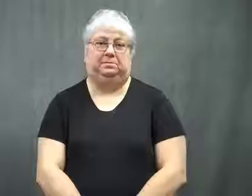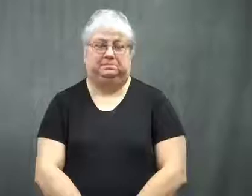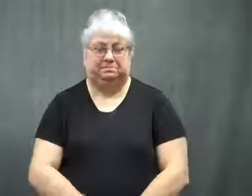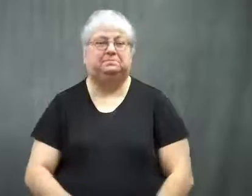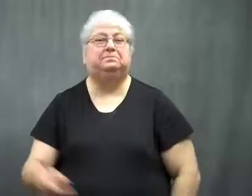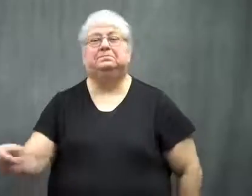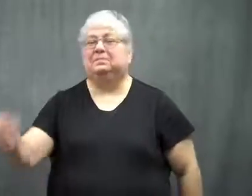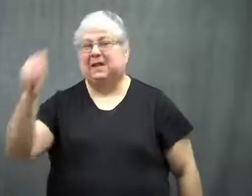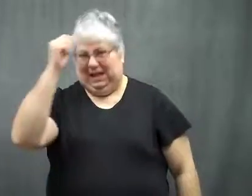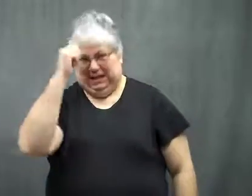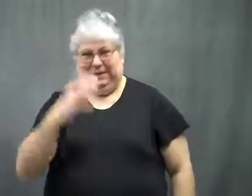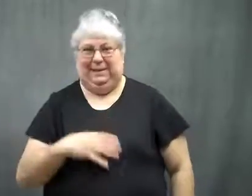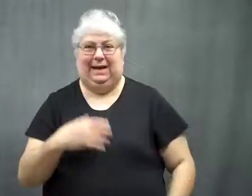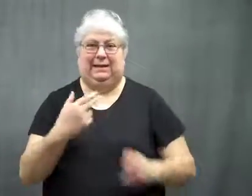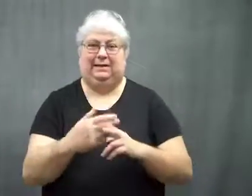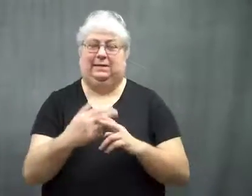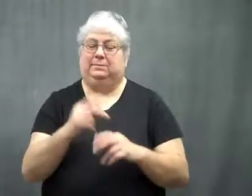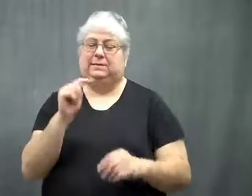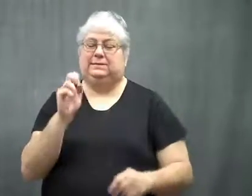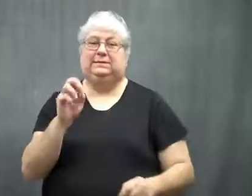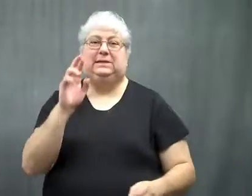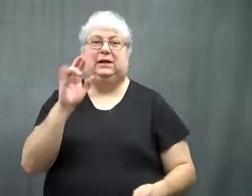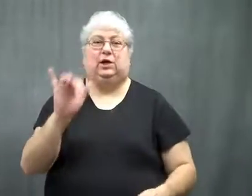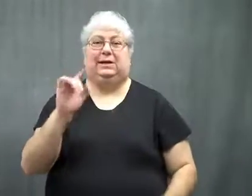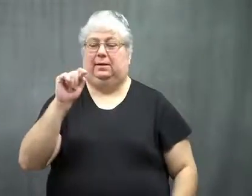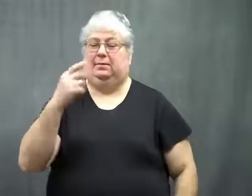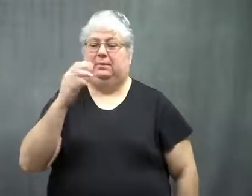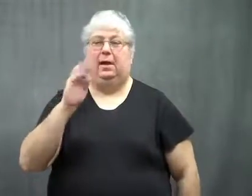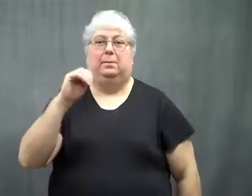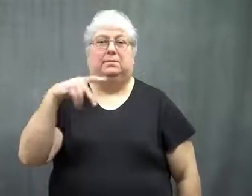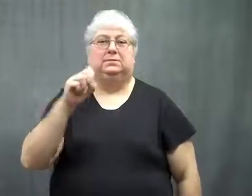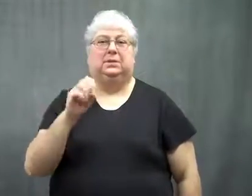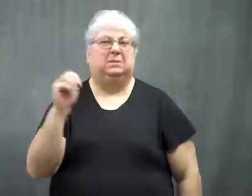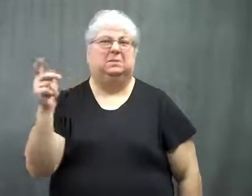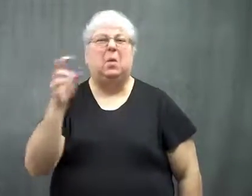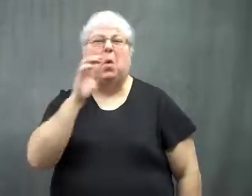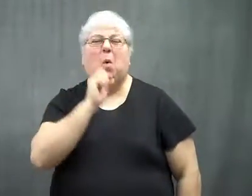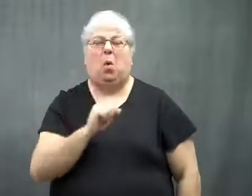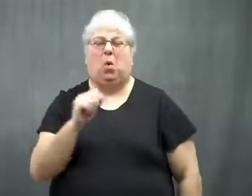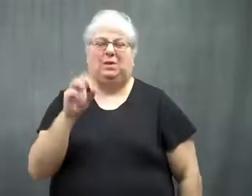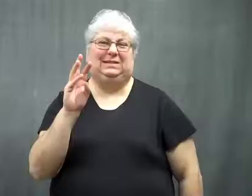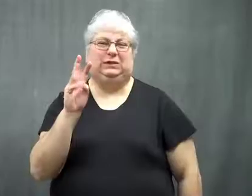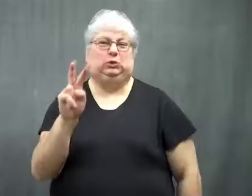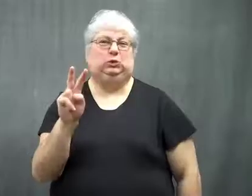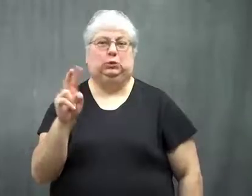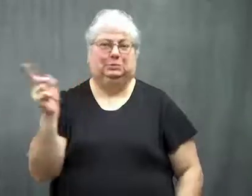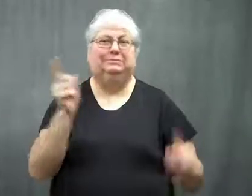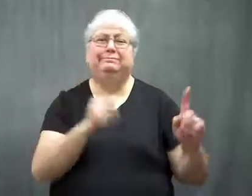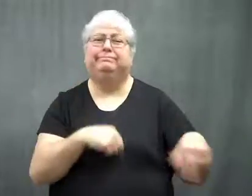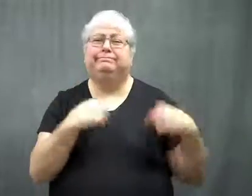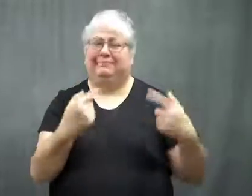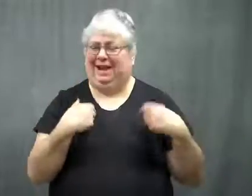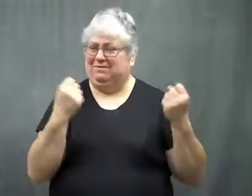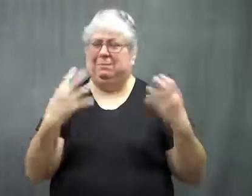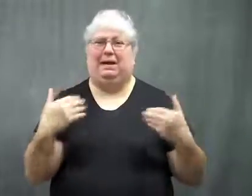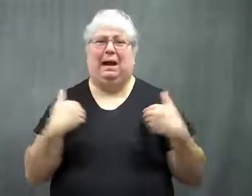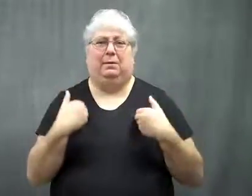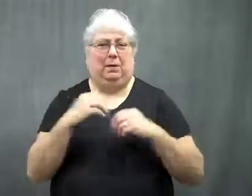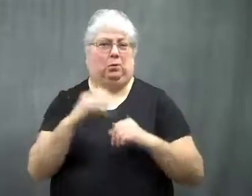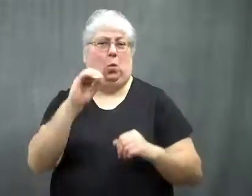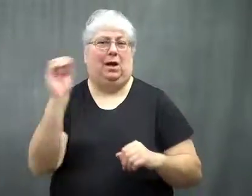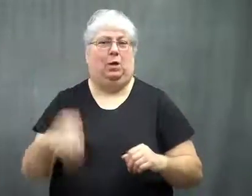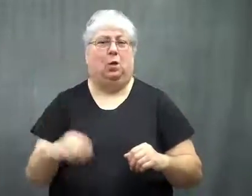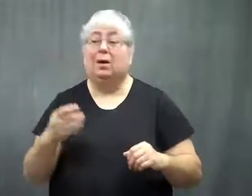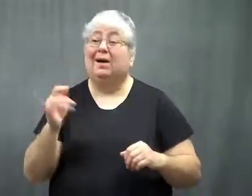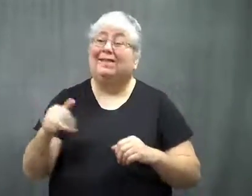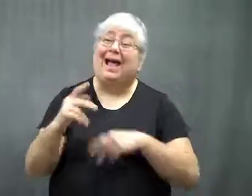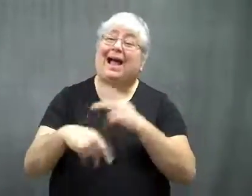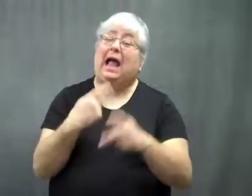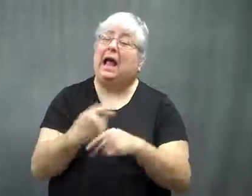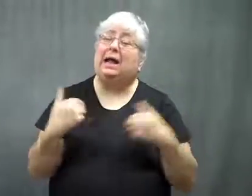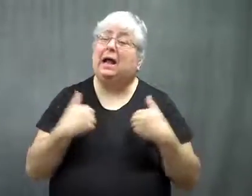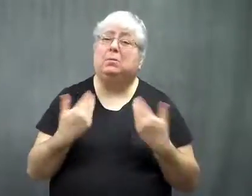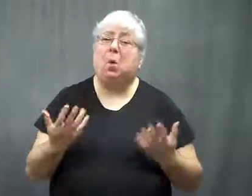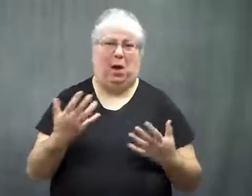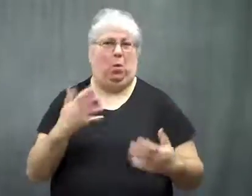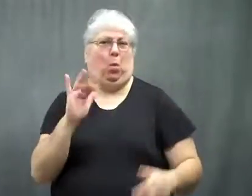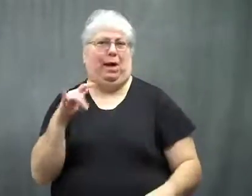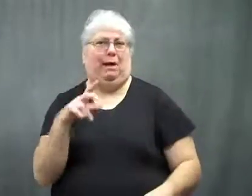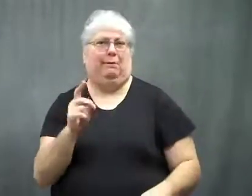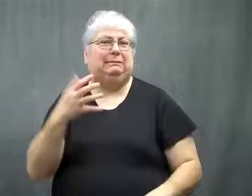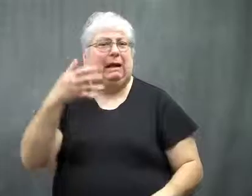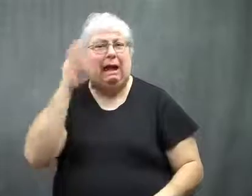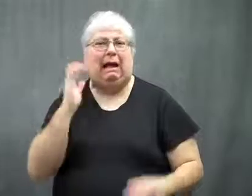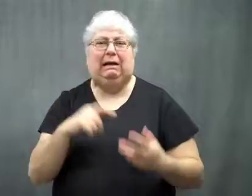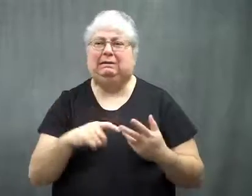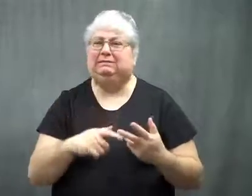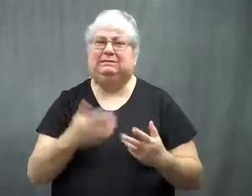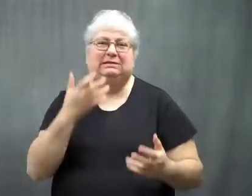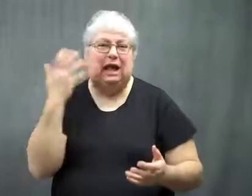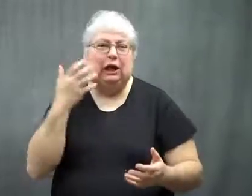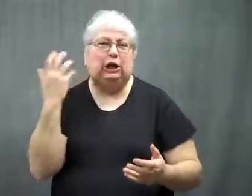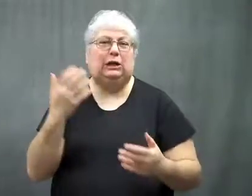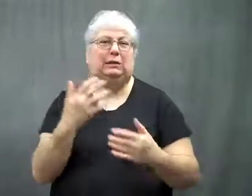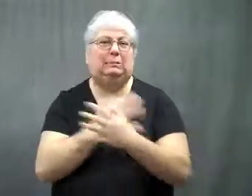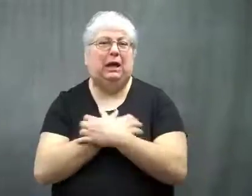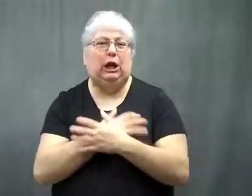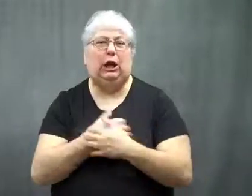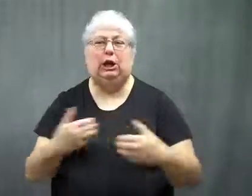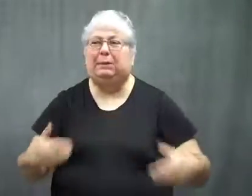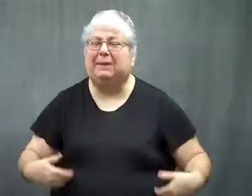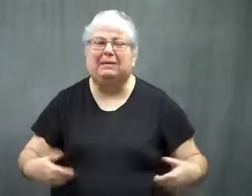Terry Thompson, age 62, has long had many animals in Ohio.